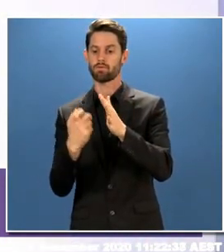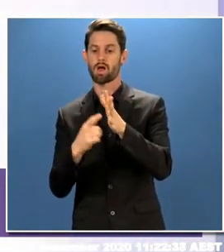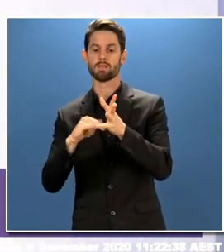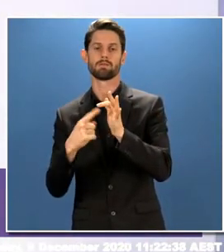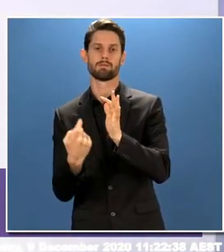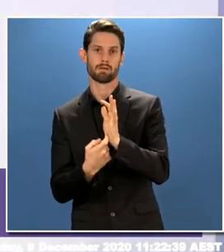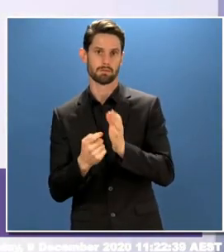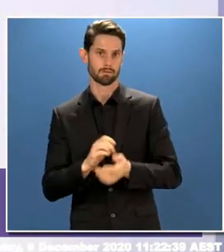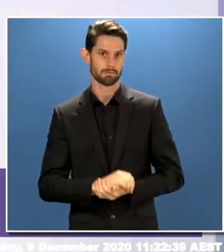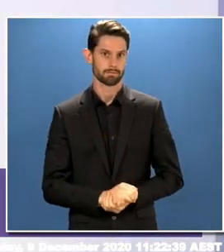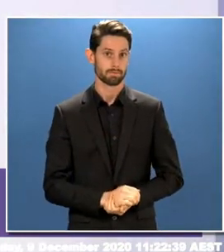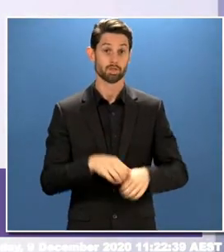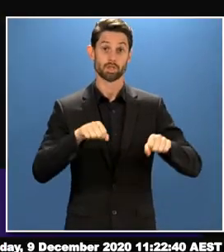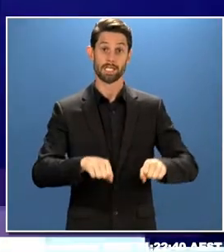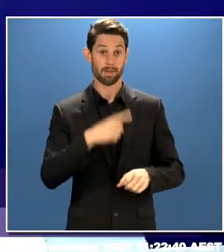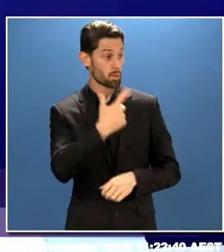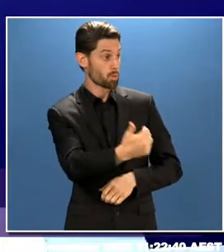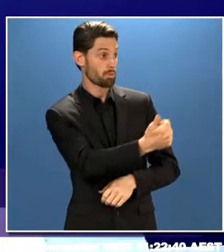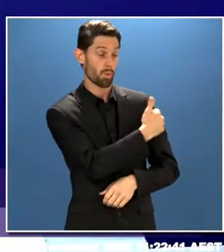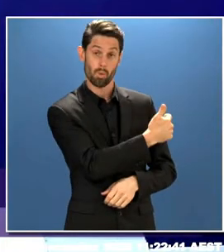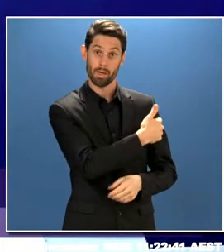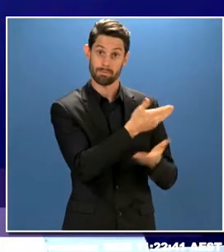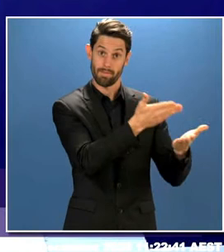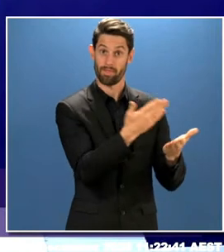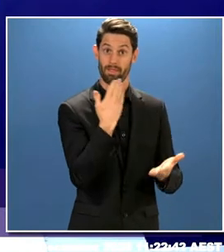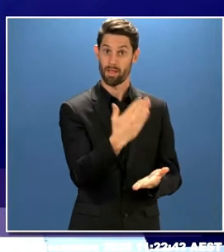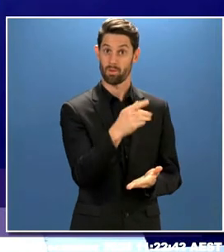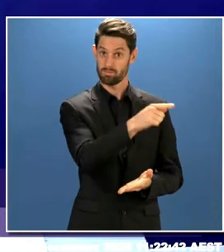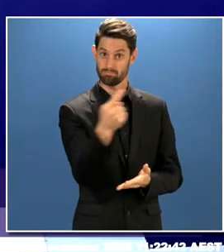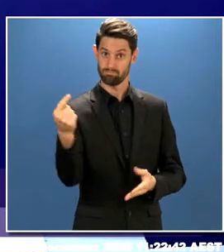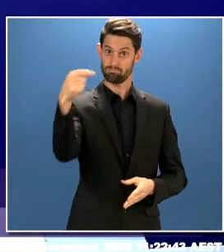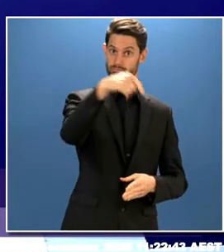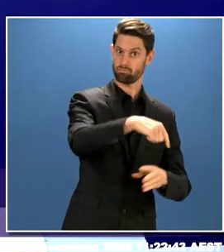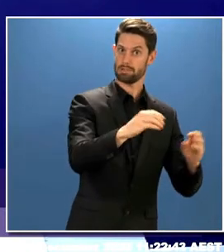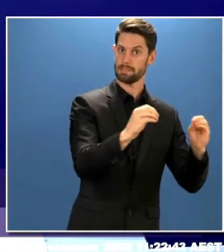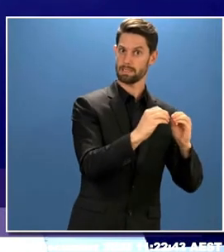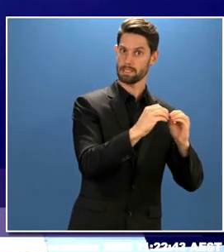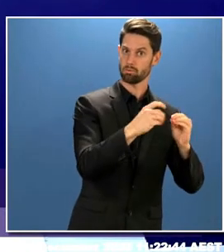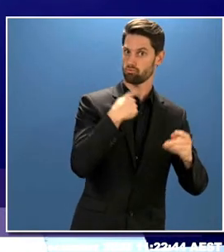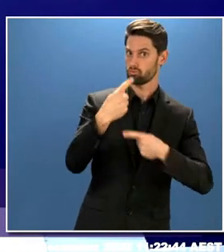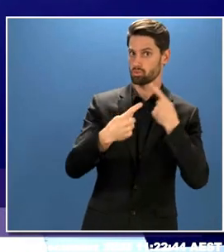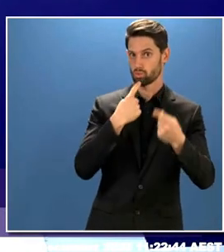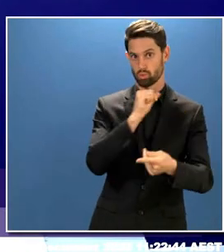Mr Pini, good morning and thank you very much for coming to the Brisbane hearing room to give evidence.